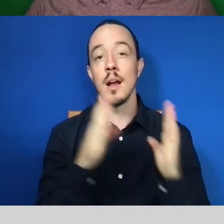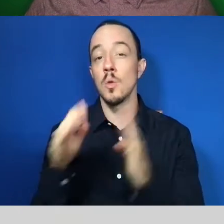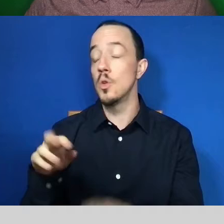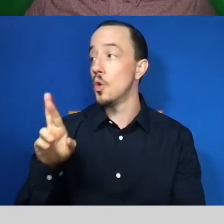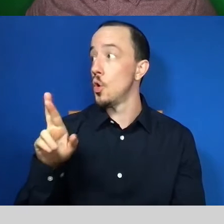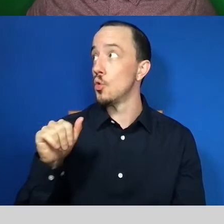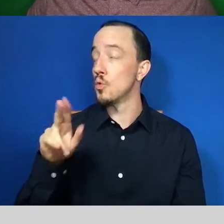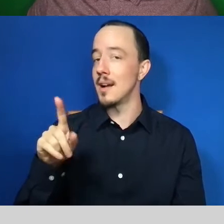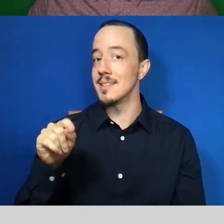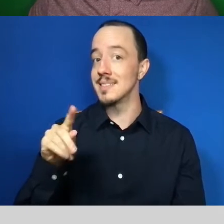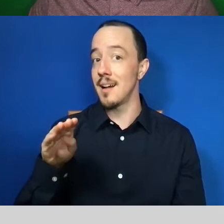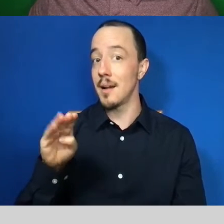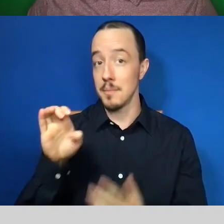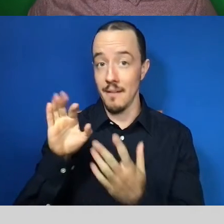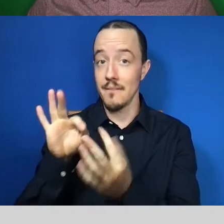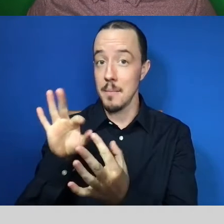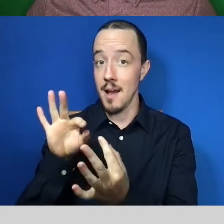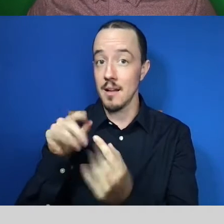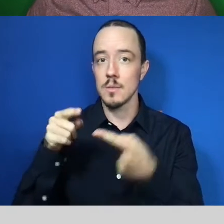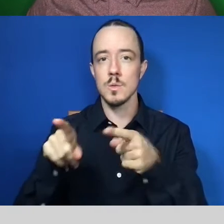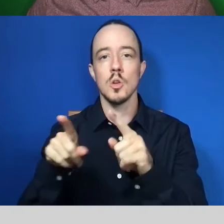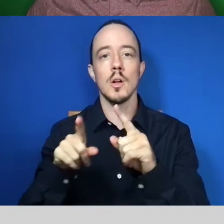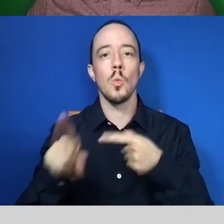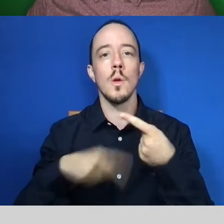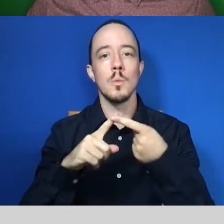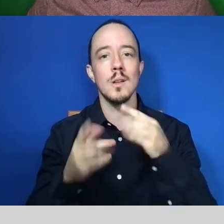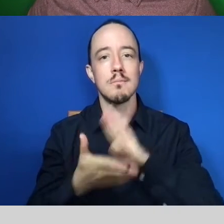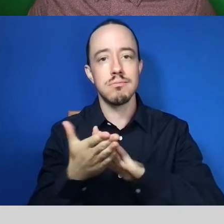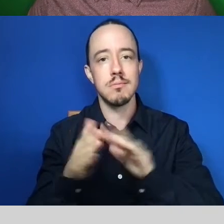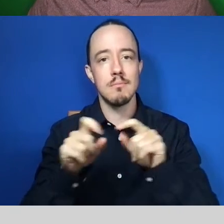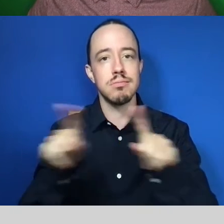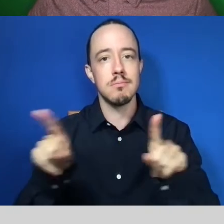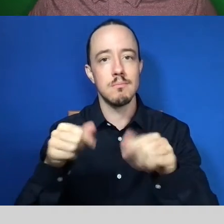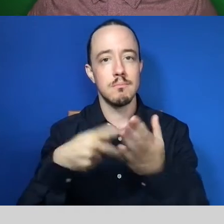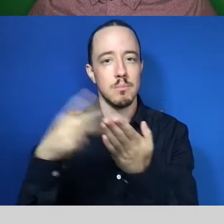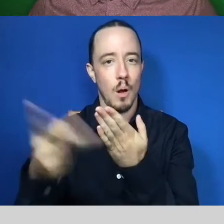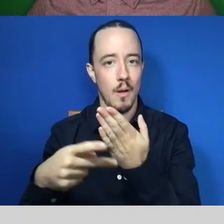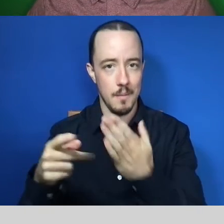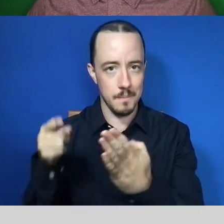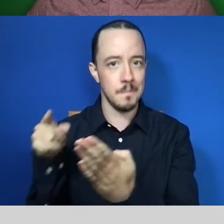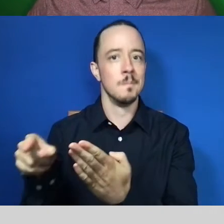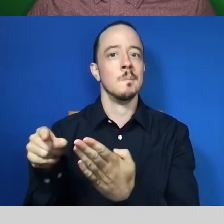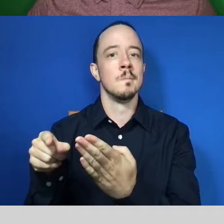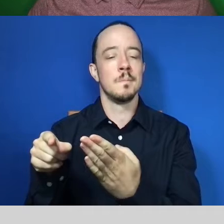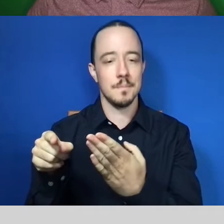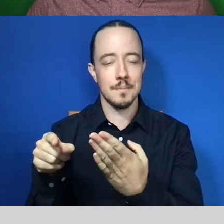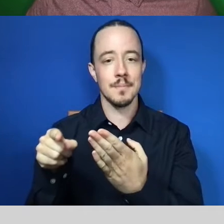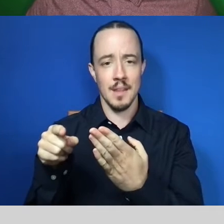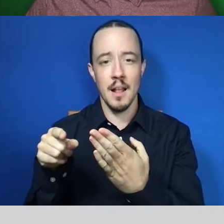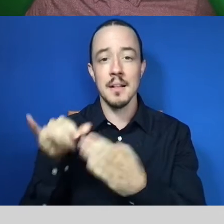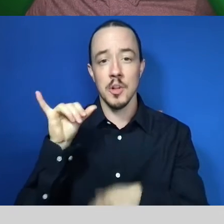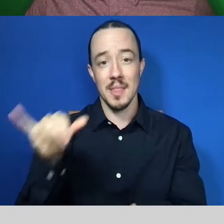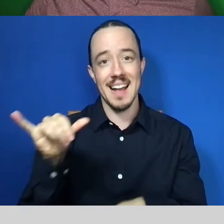Runtime feedback comes to us during execution of a program and tells us more about what's happening in practice rather than in theory.